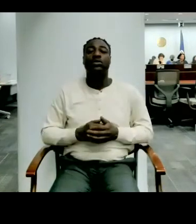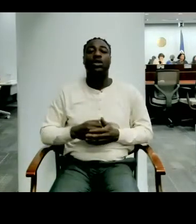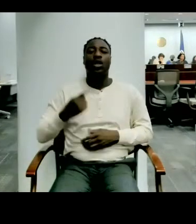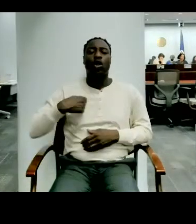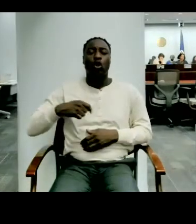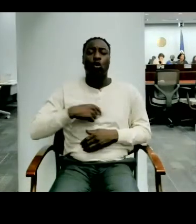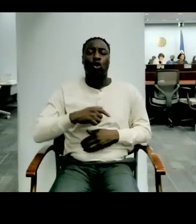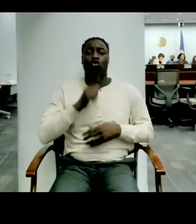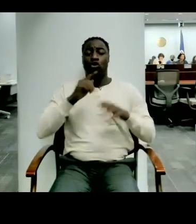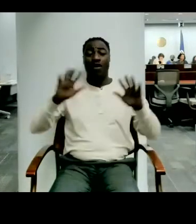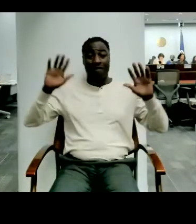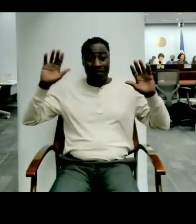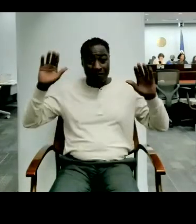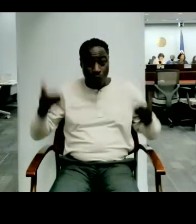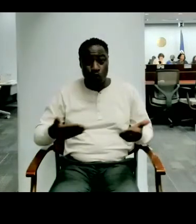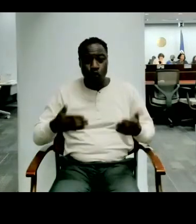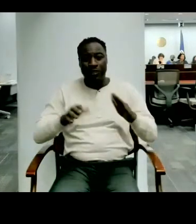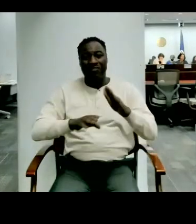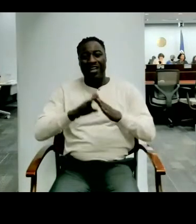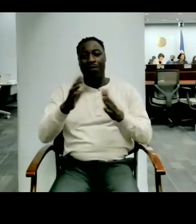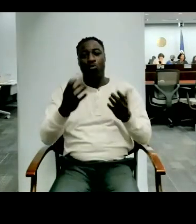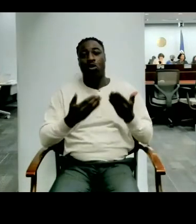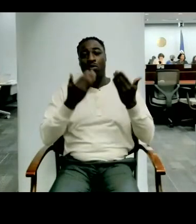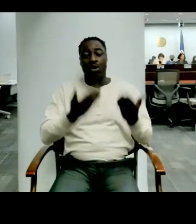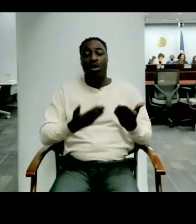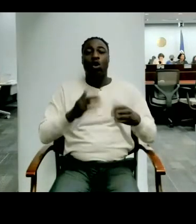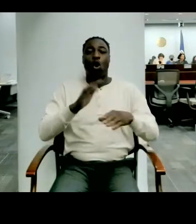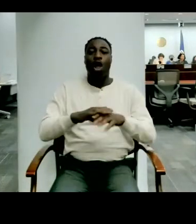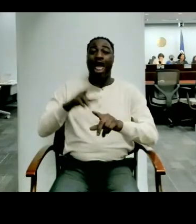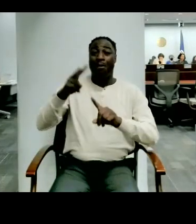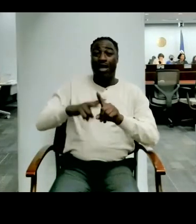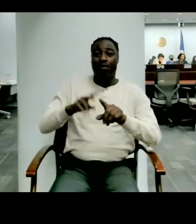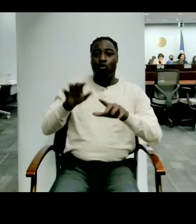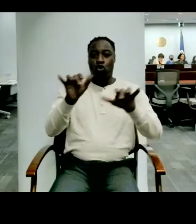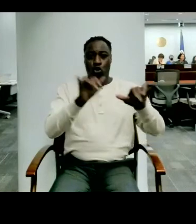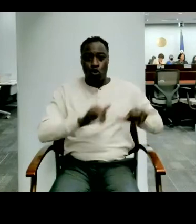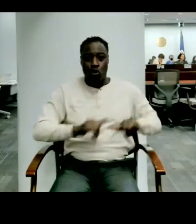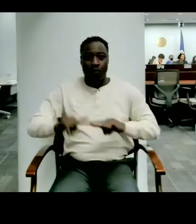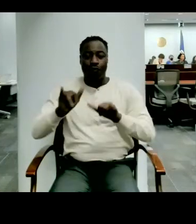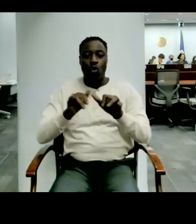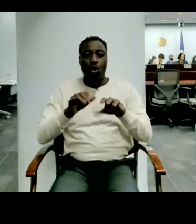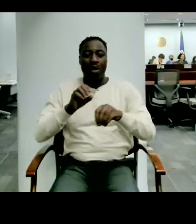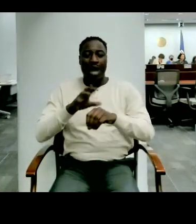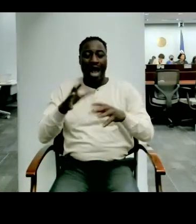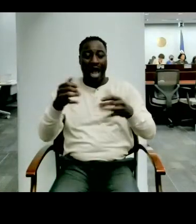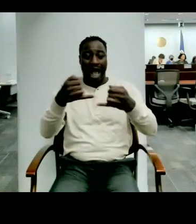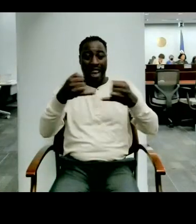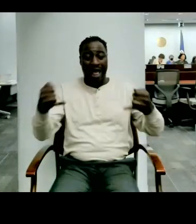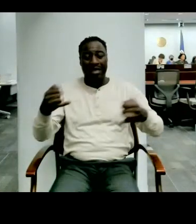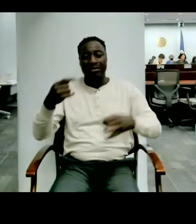in and focused on developing recommendations on the application of the uniform guidelines, and I think we're going to get there.